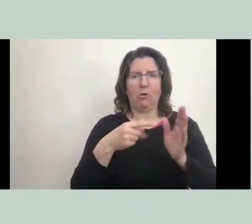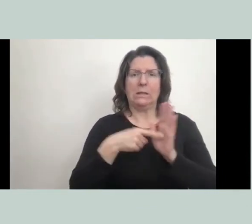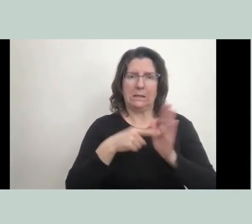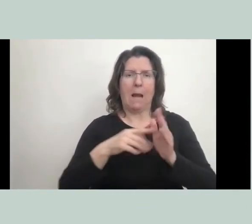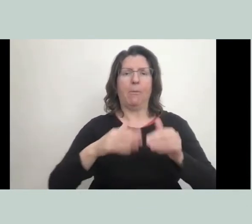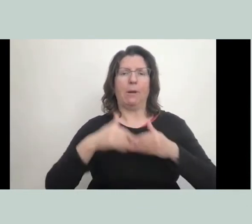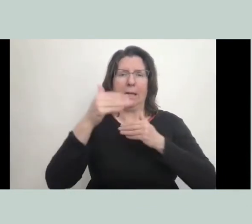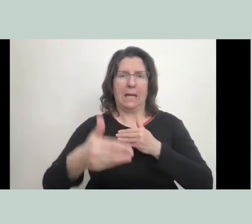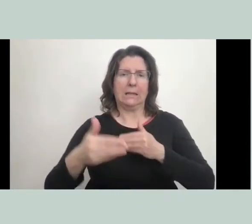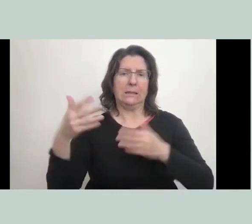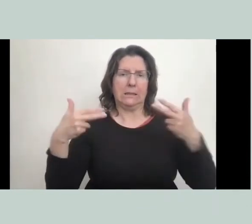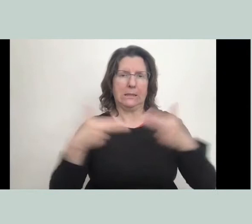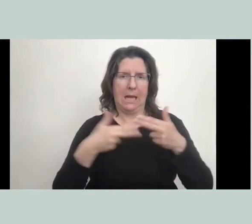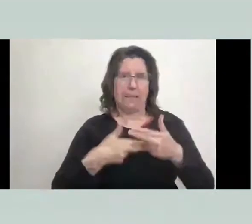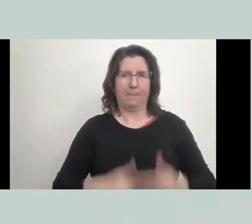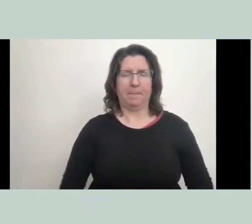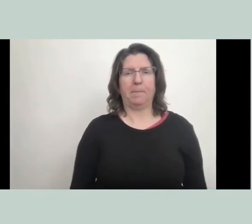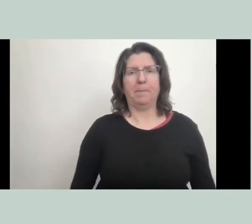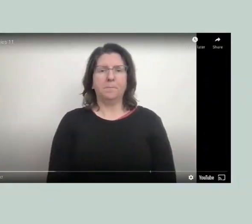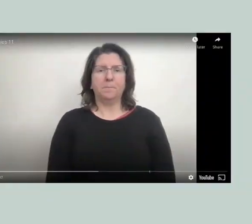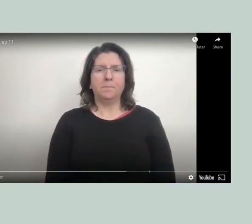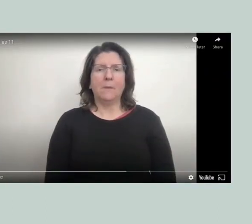I'll give you some examples on the next slide.